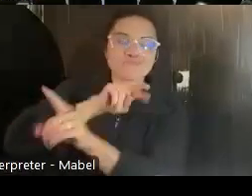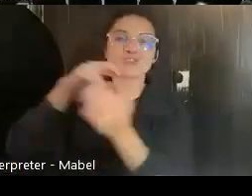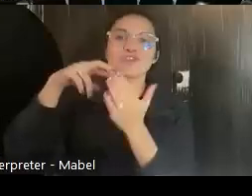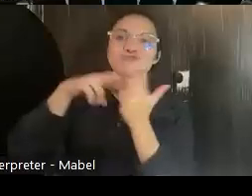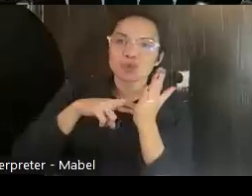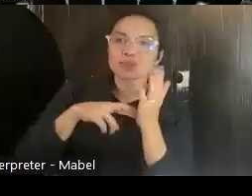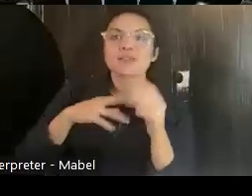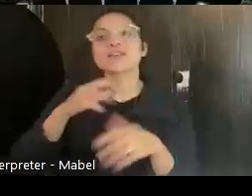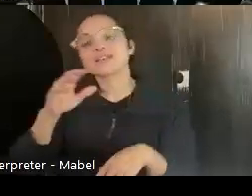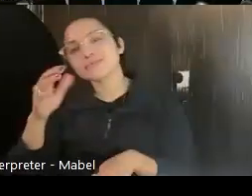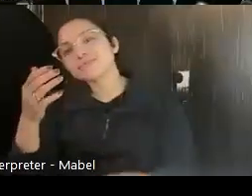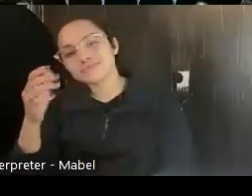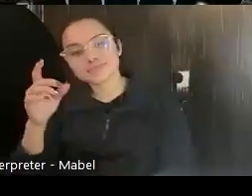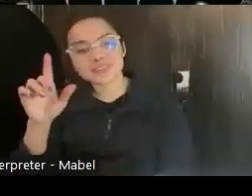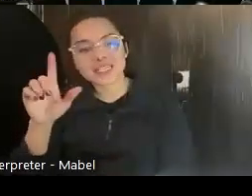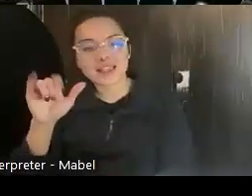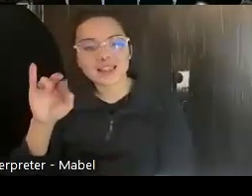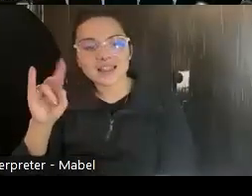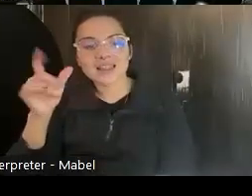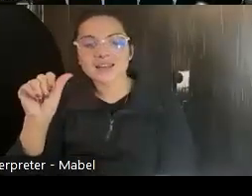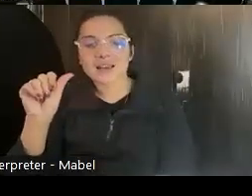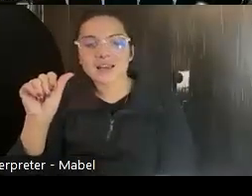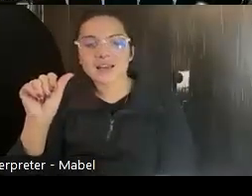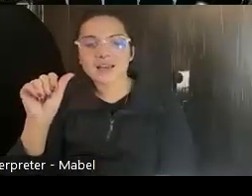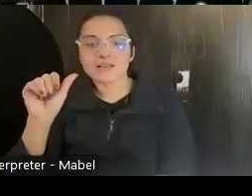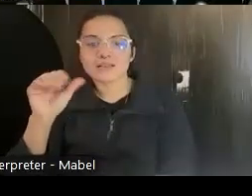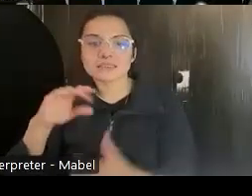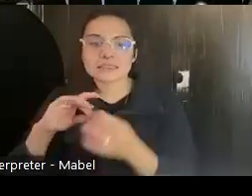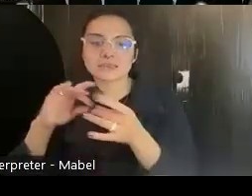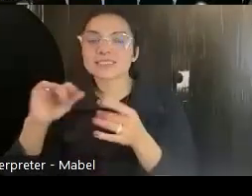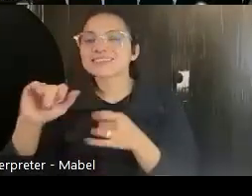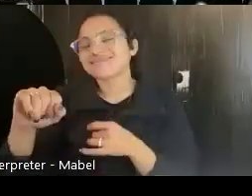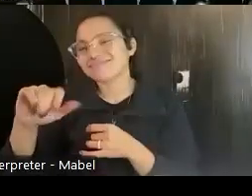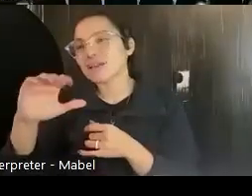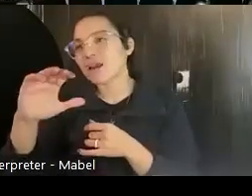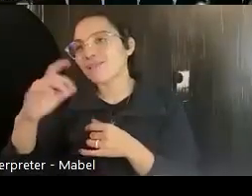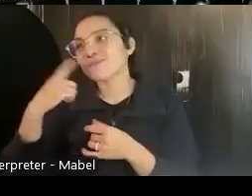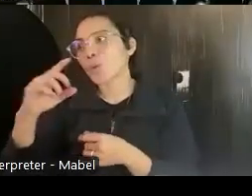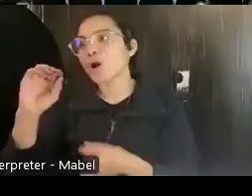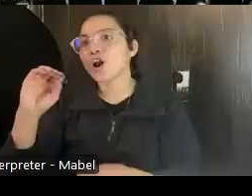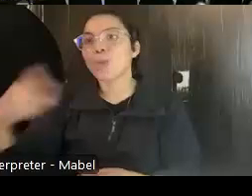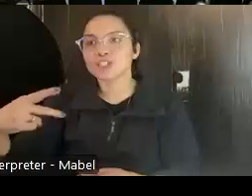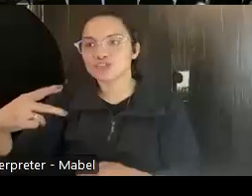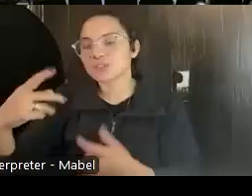um an outpatient clinic um as an urgent care service for example the treatment plan